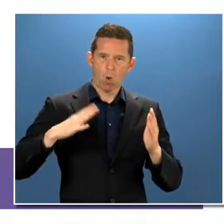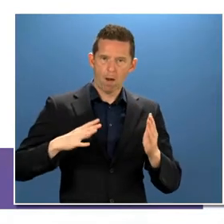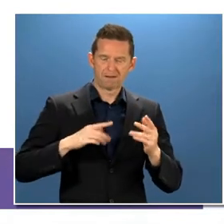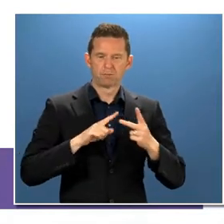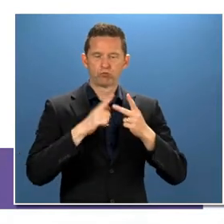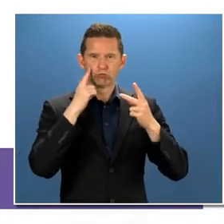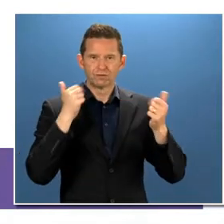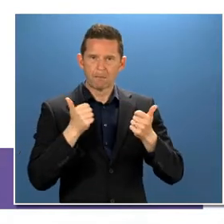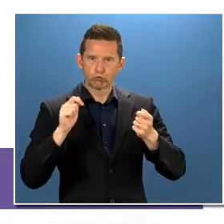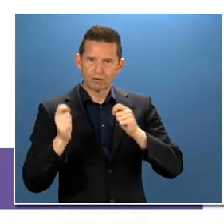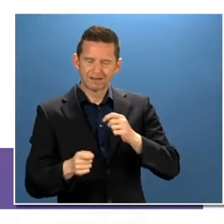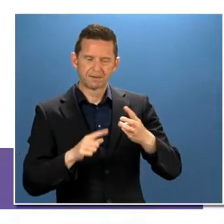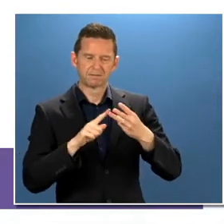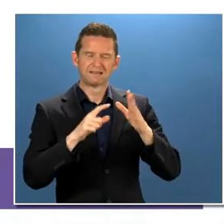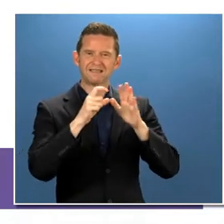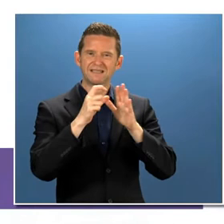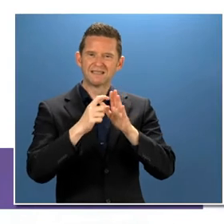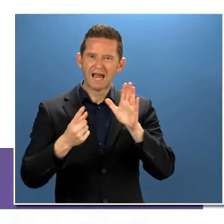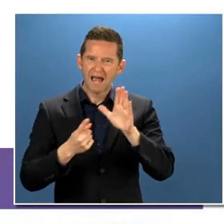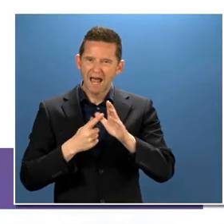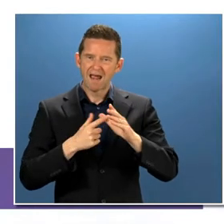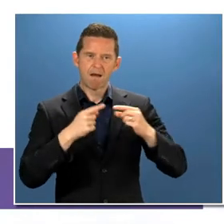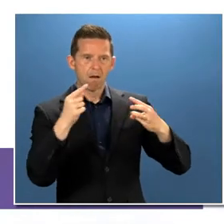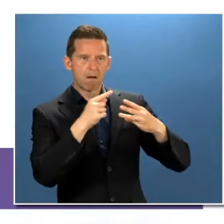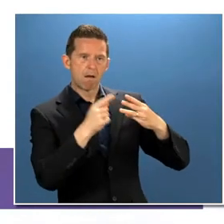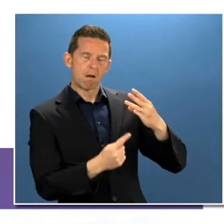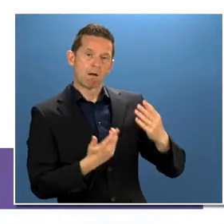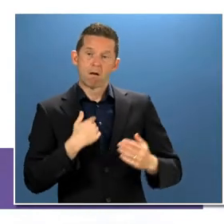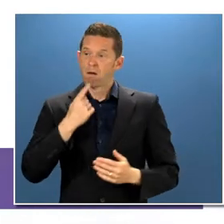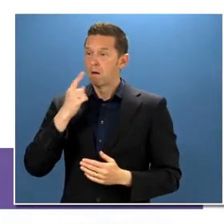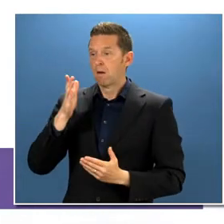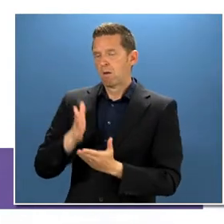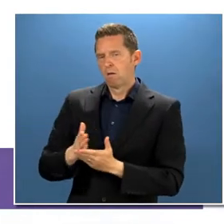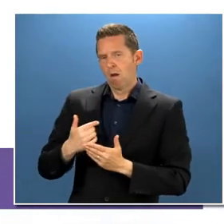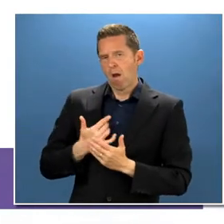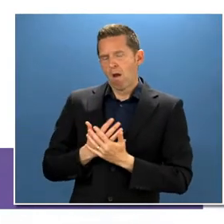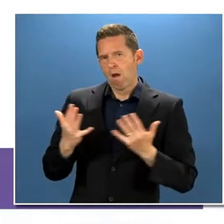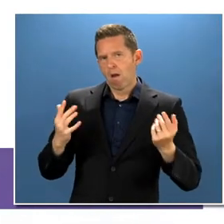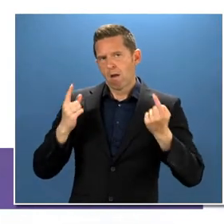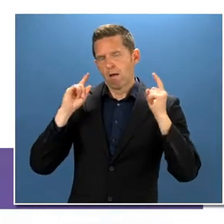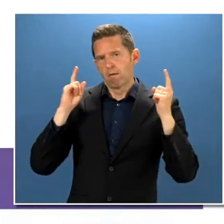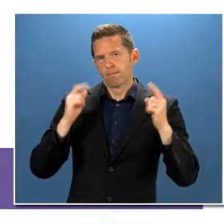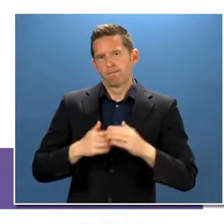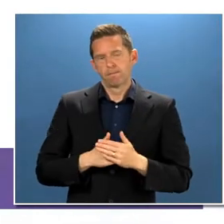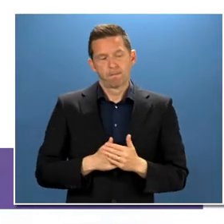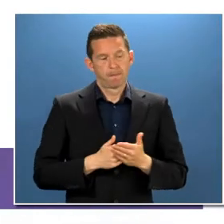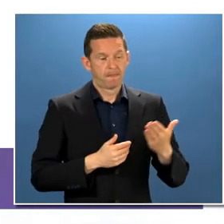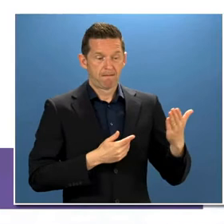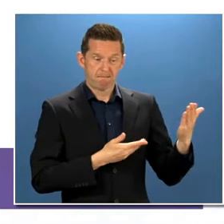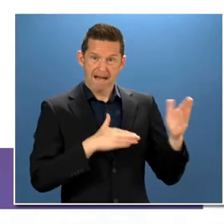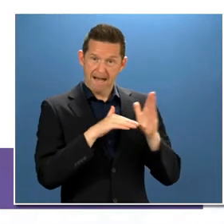generally, is that I have a concern that the Act as it operates at a practical